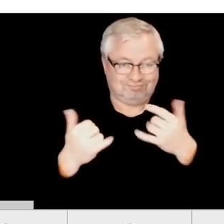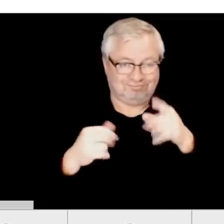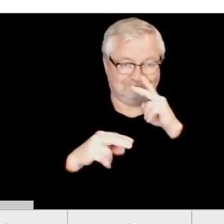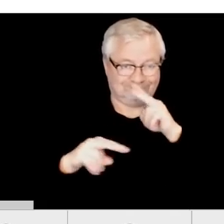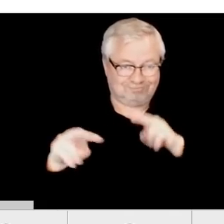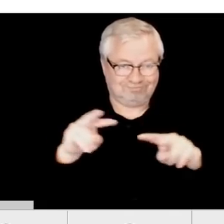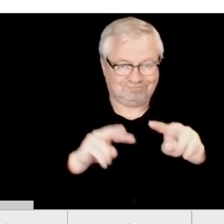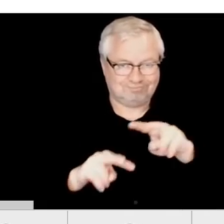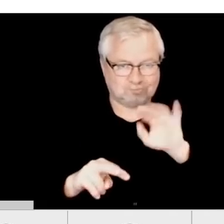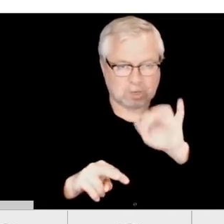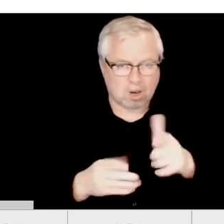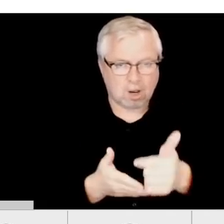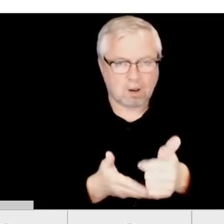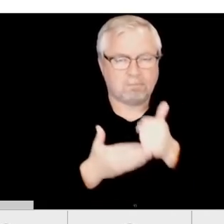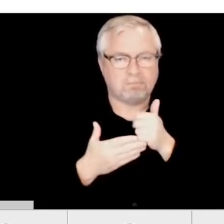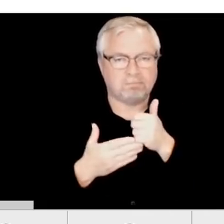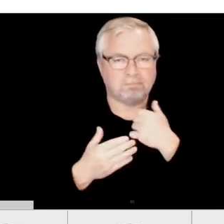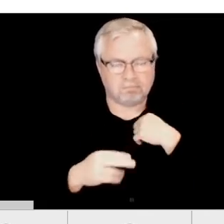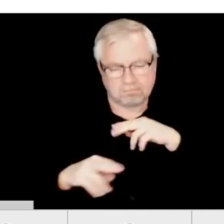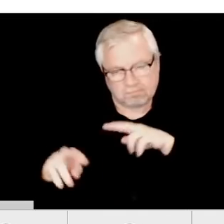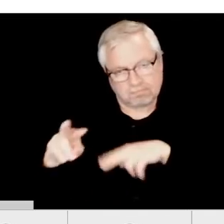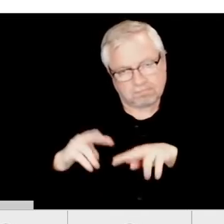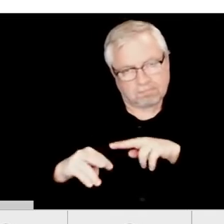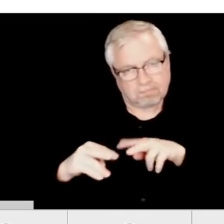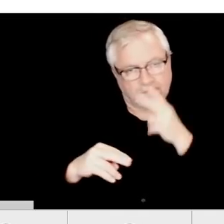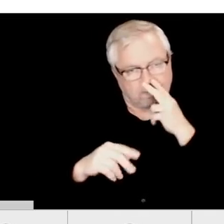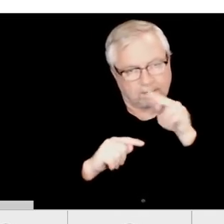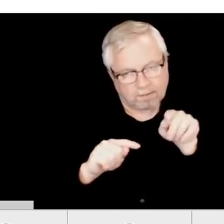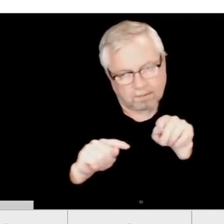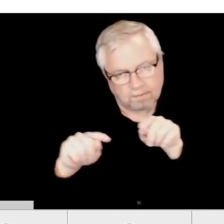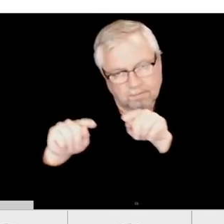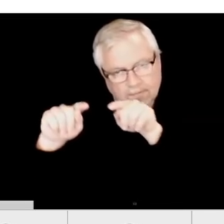parameter input values that can reproduce what we're seeing in the state.